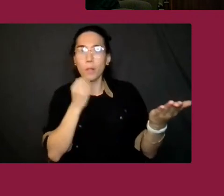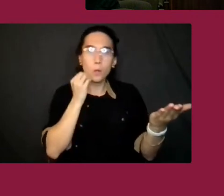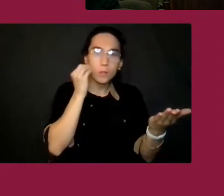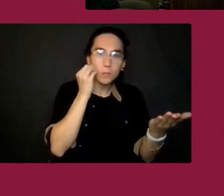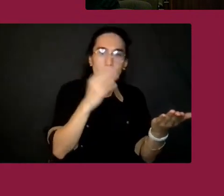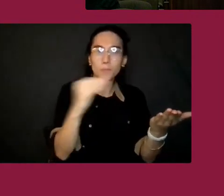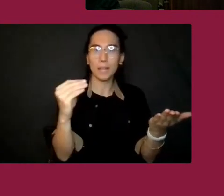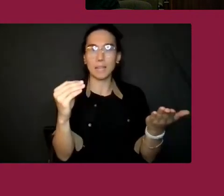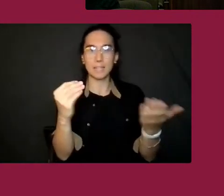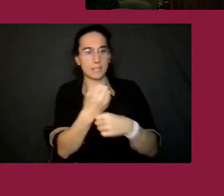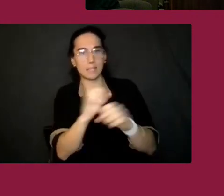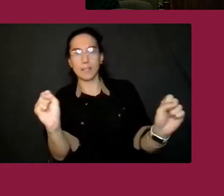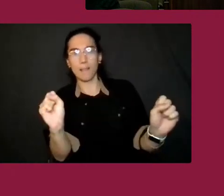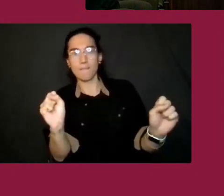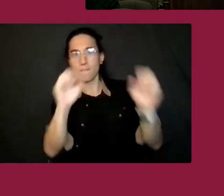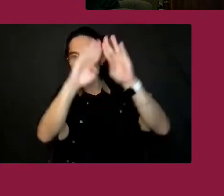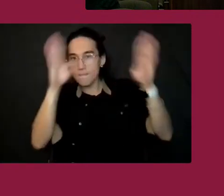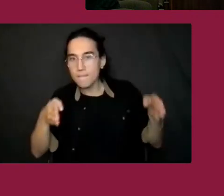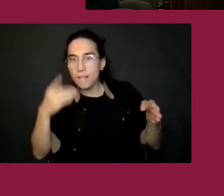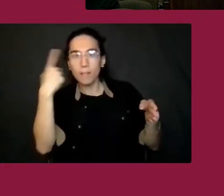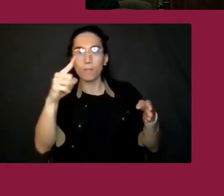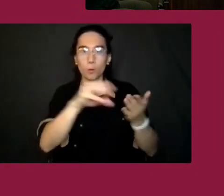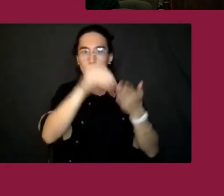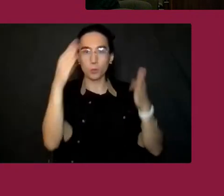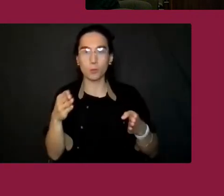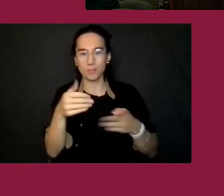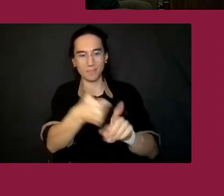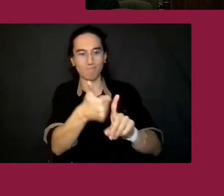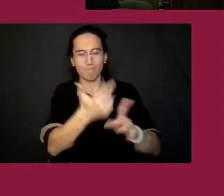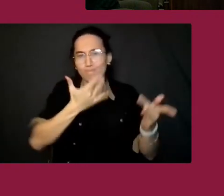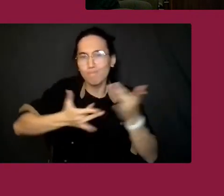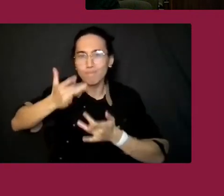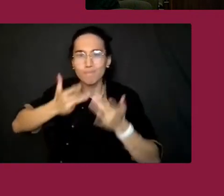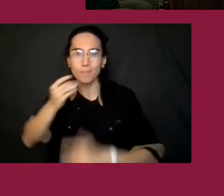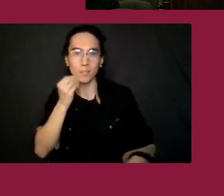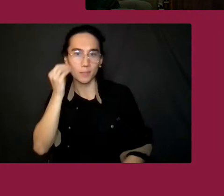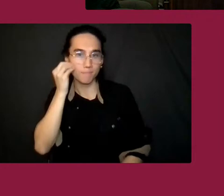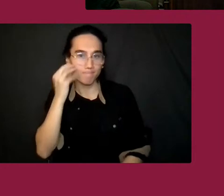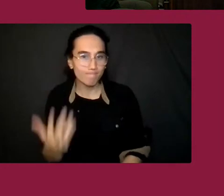housing for our students who are experiencing, uh, homelessness or